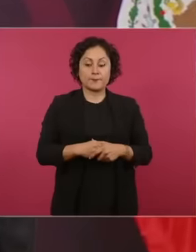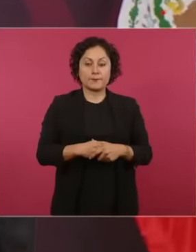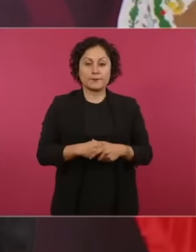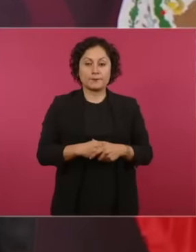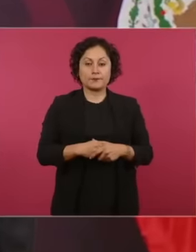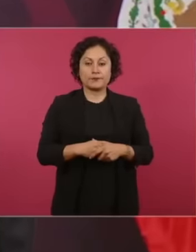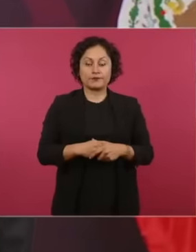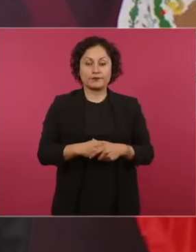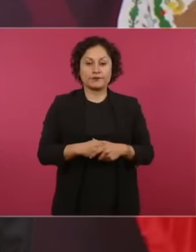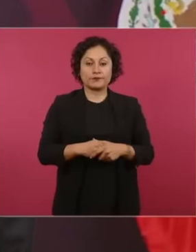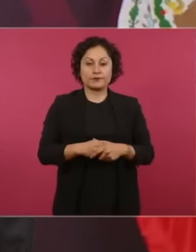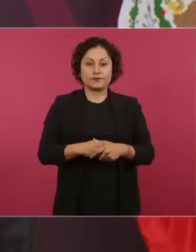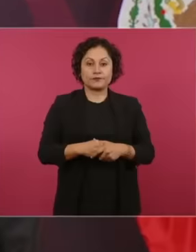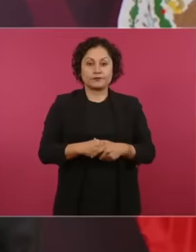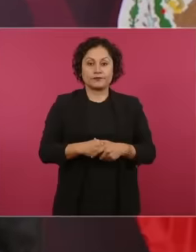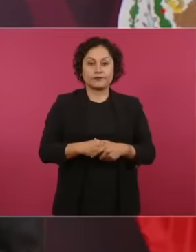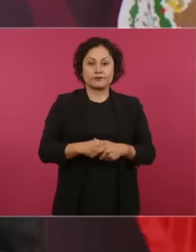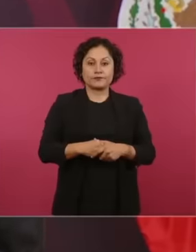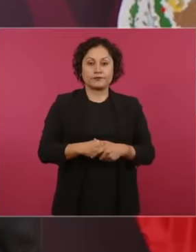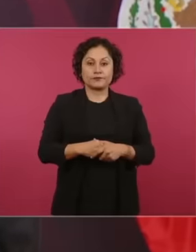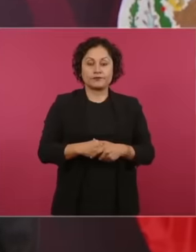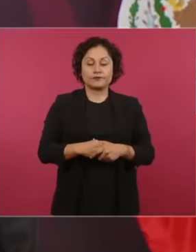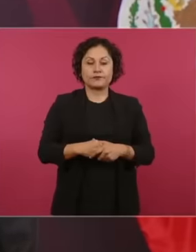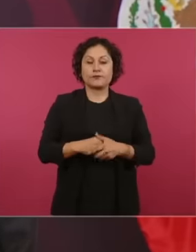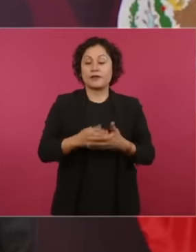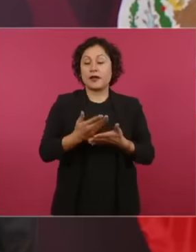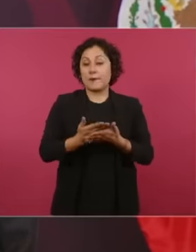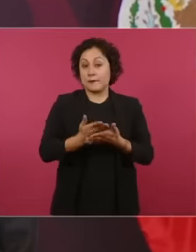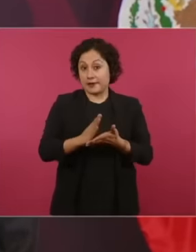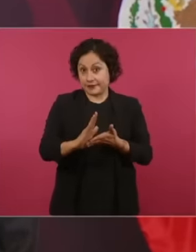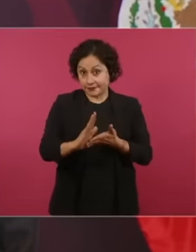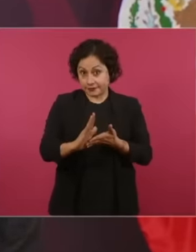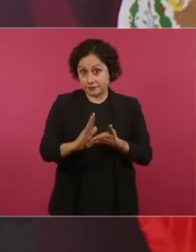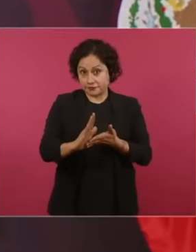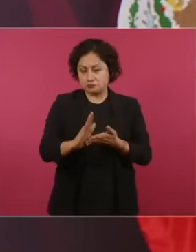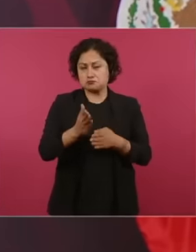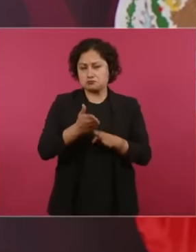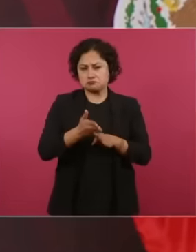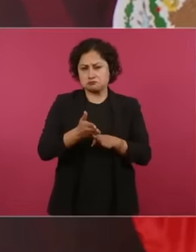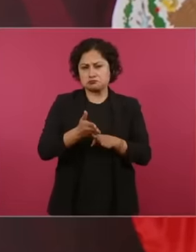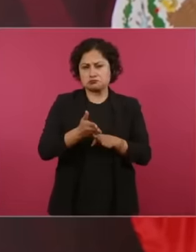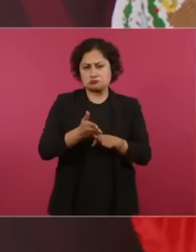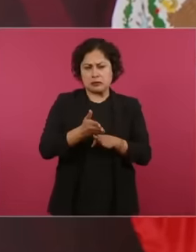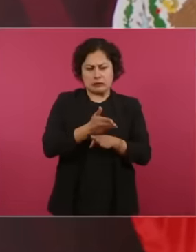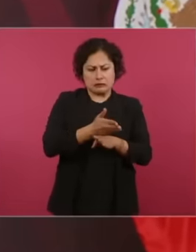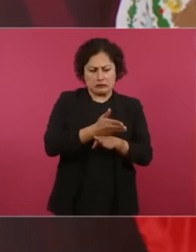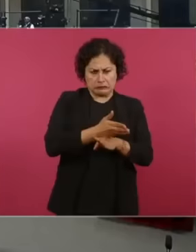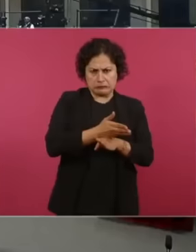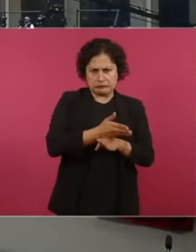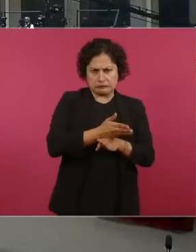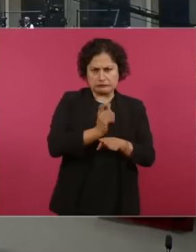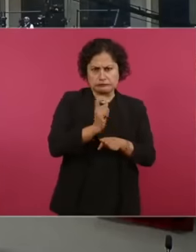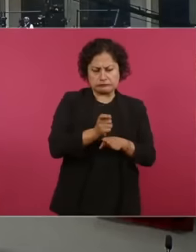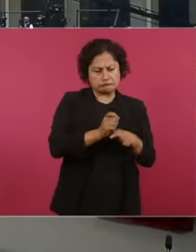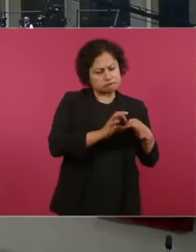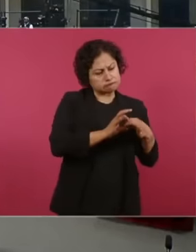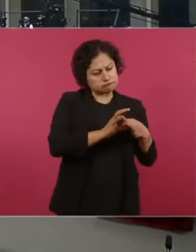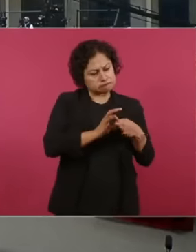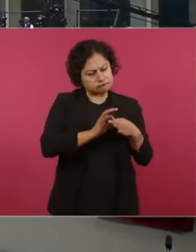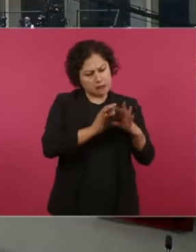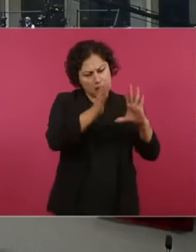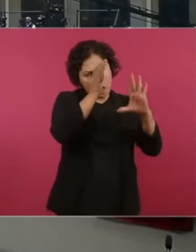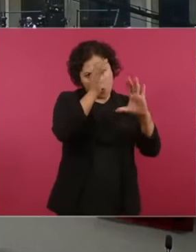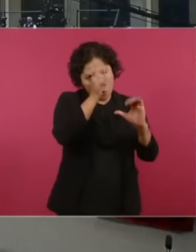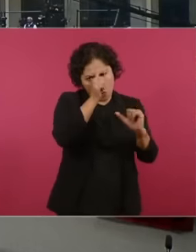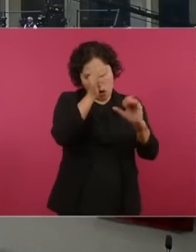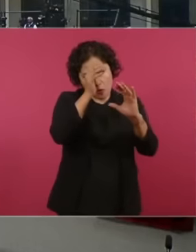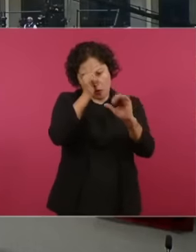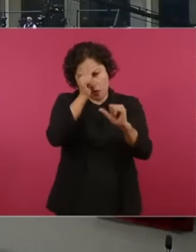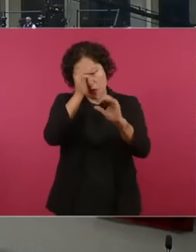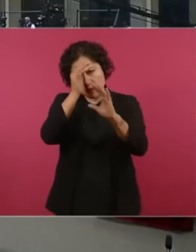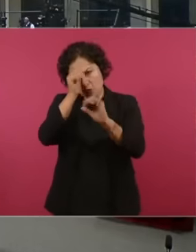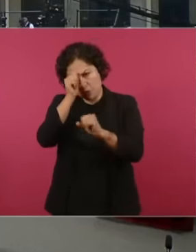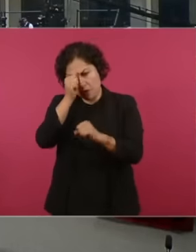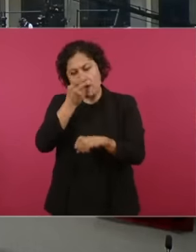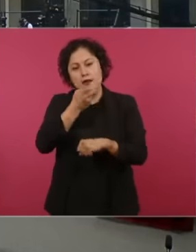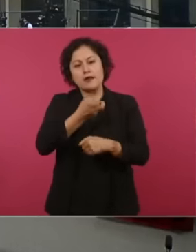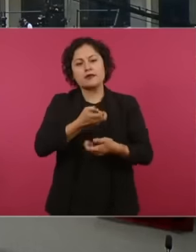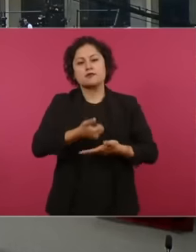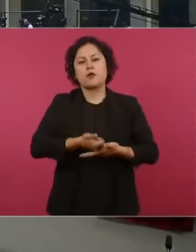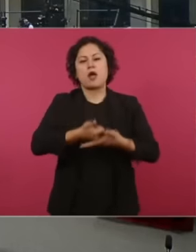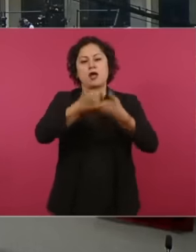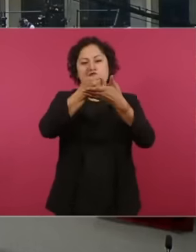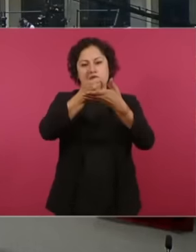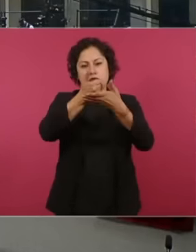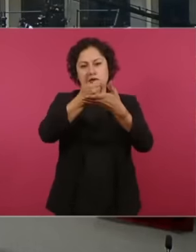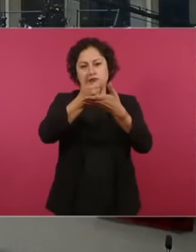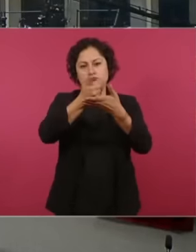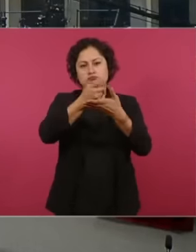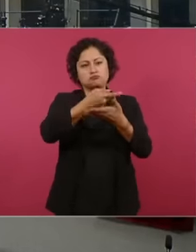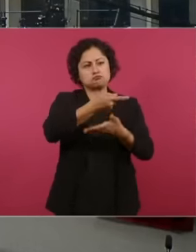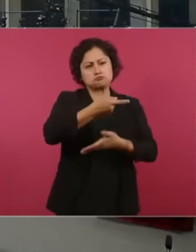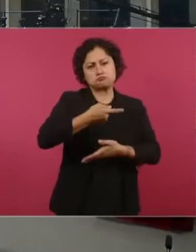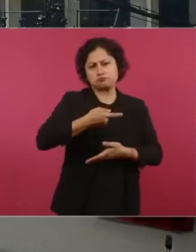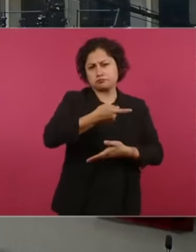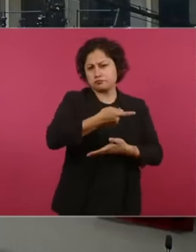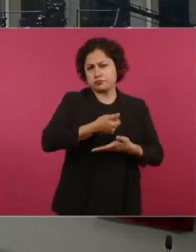done in recent times, we help each other,